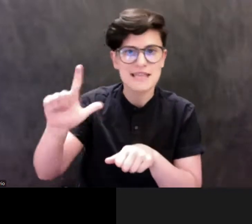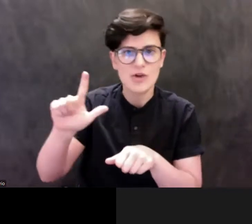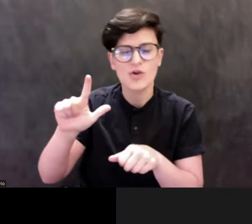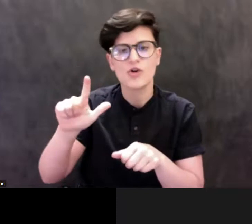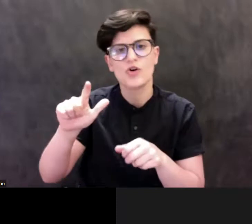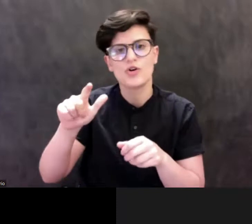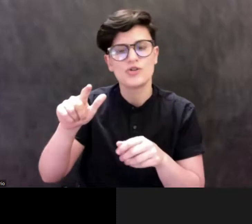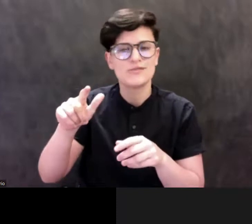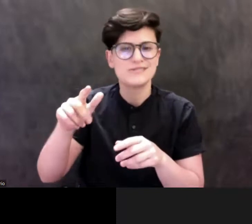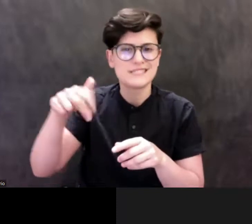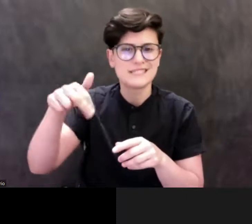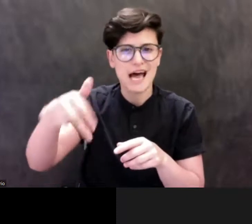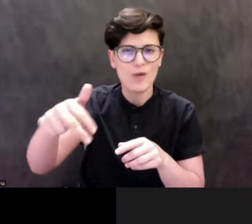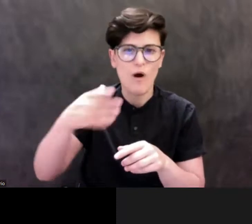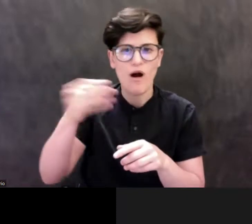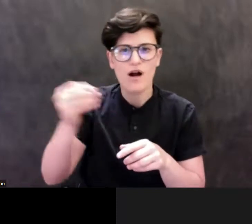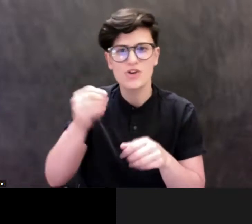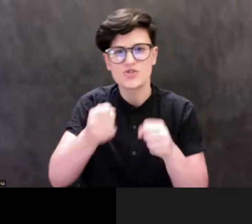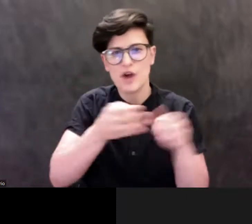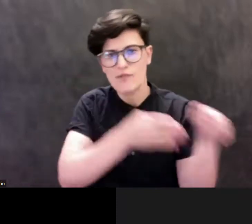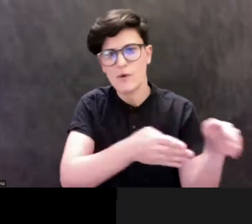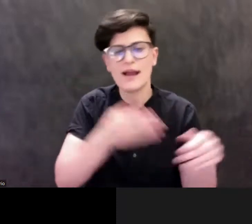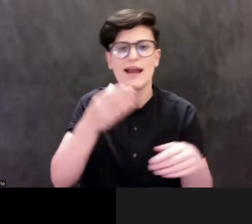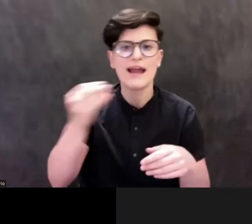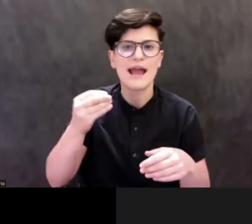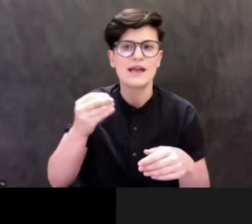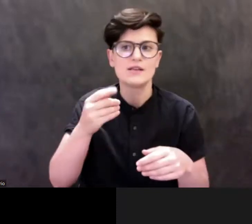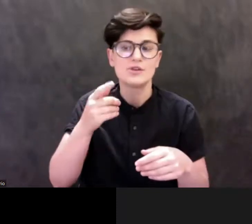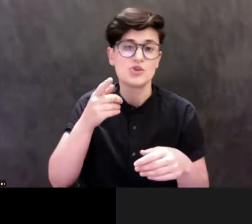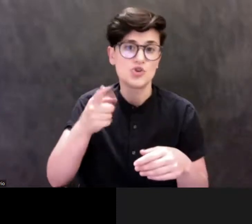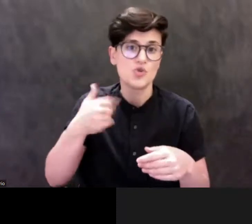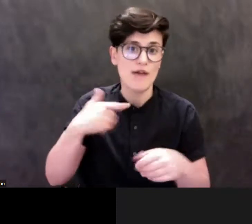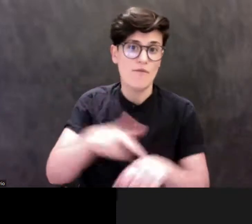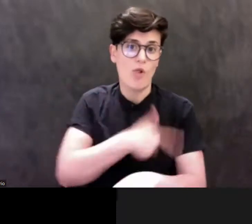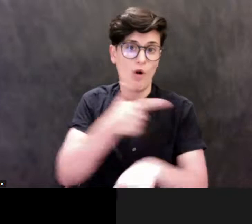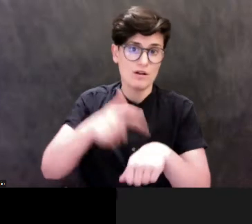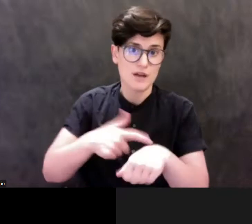there is a longtime resident with multiple chemical sensitivity who requires accommodation